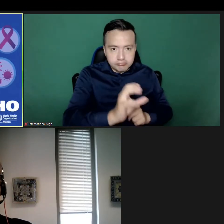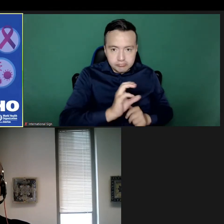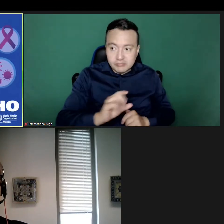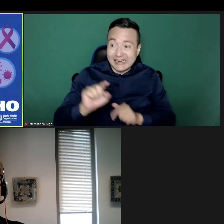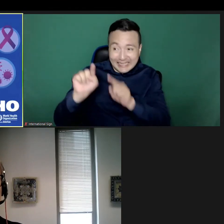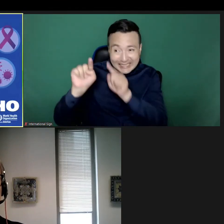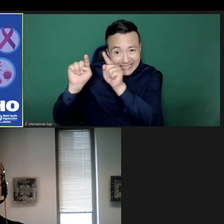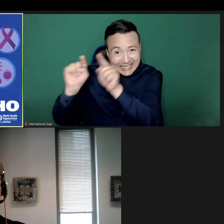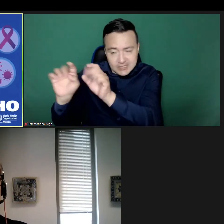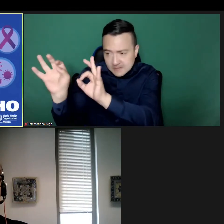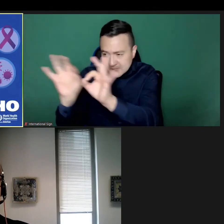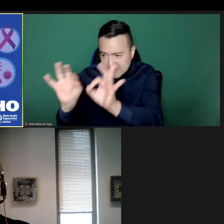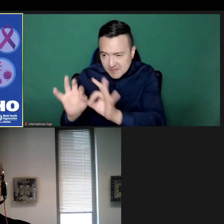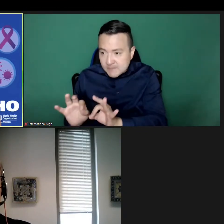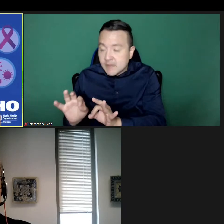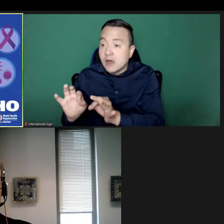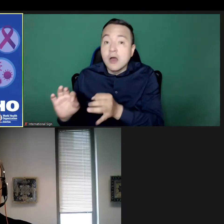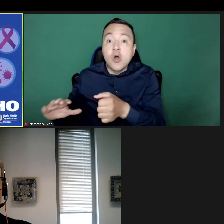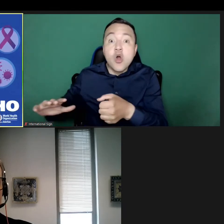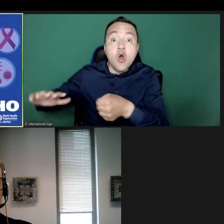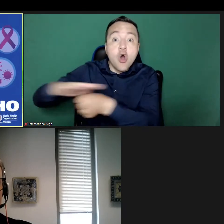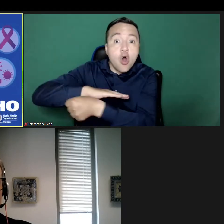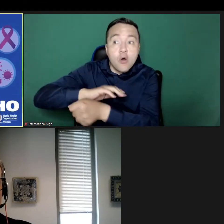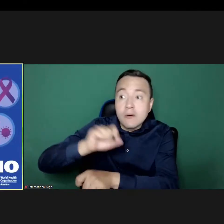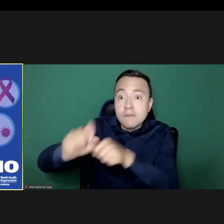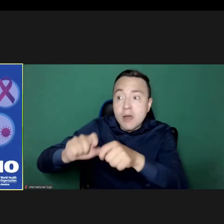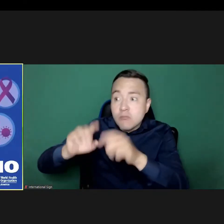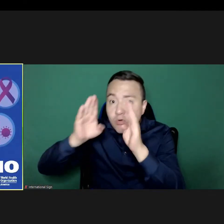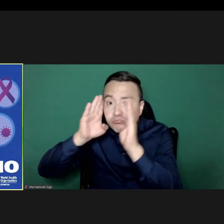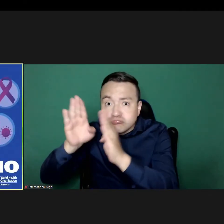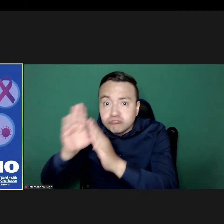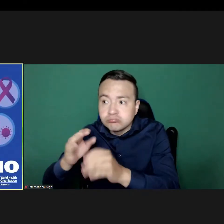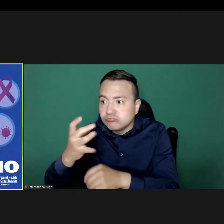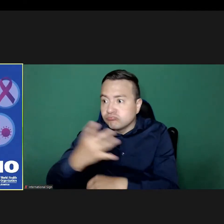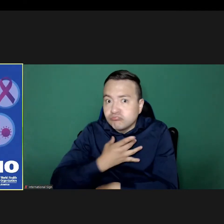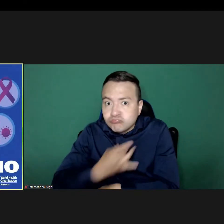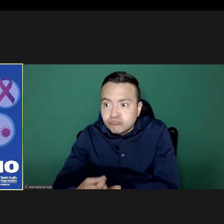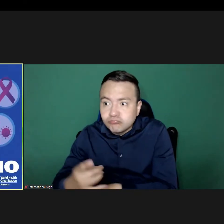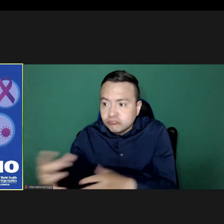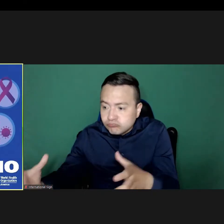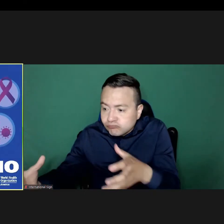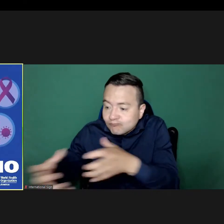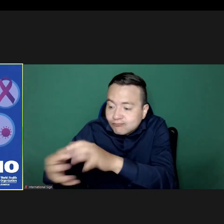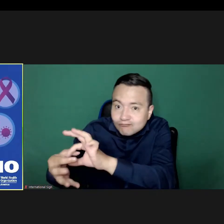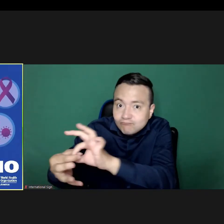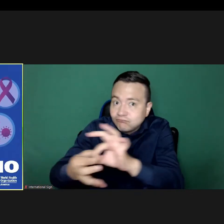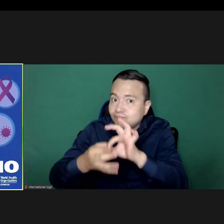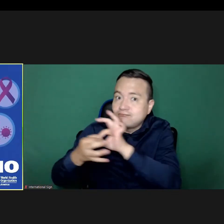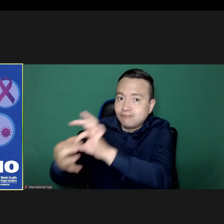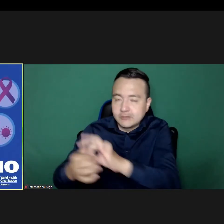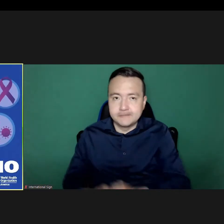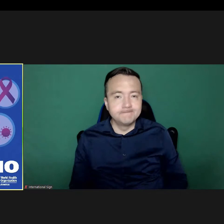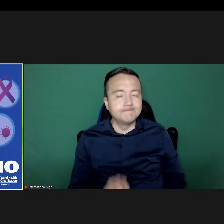Thank you very much. Excellent. We'll pass now to Dr. Sequera, if you can reflect on the private sector and involving people living with